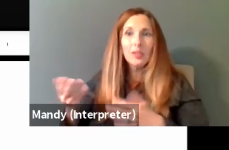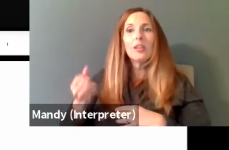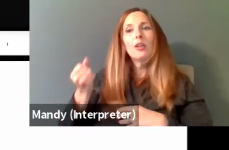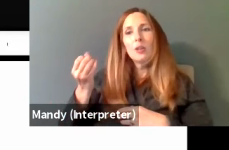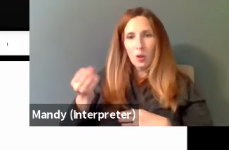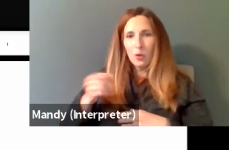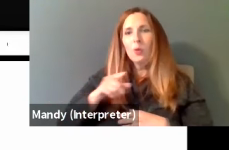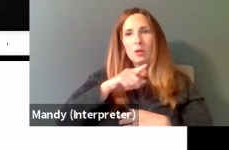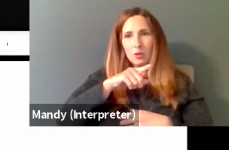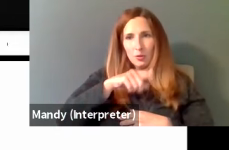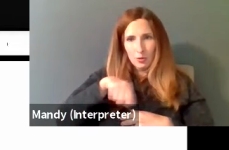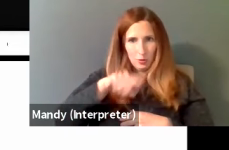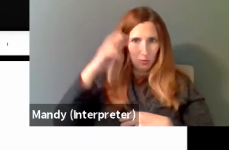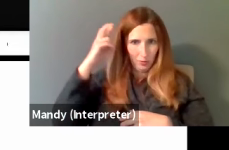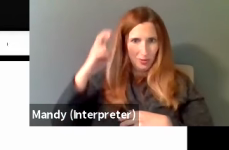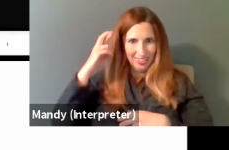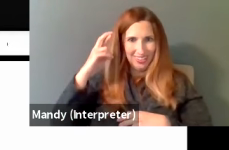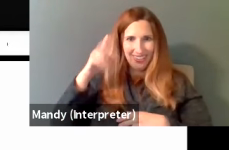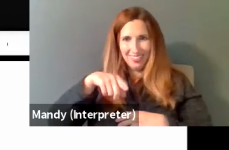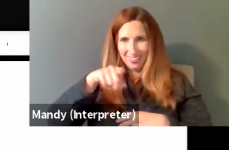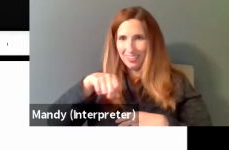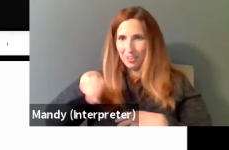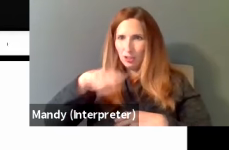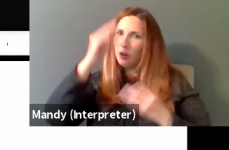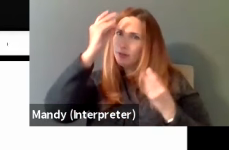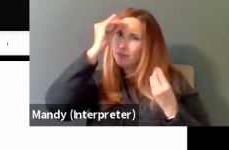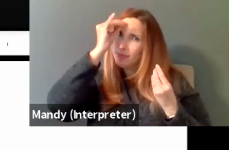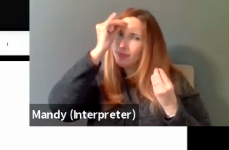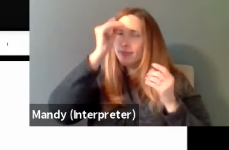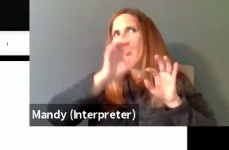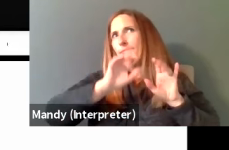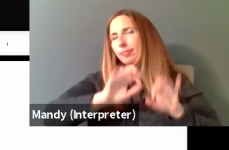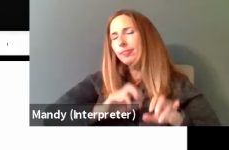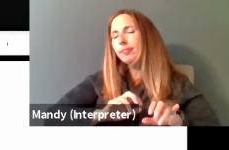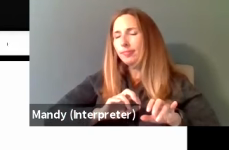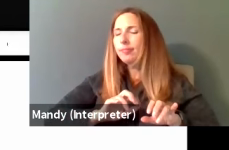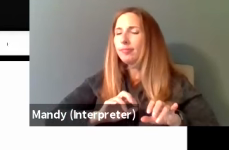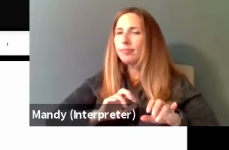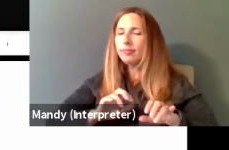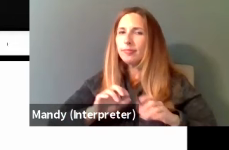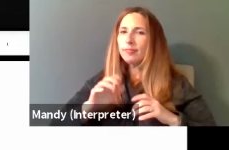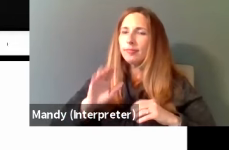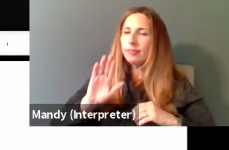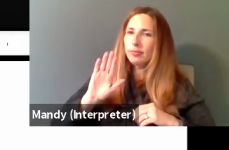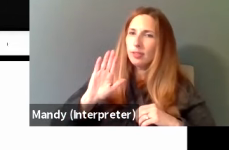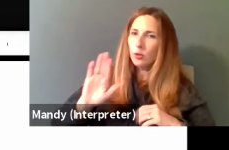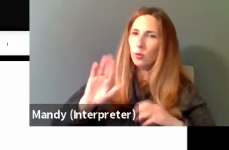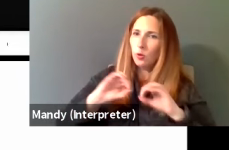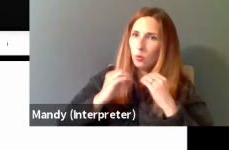that you are thinking about and writing about the fact that your organizations are diversifying